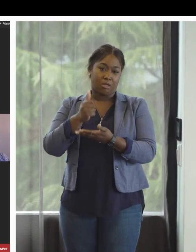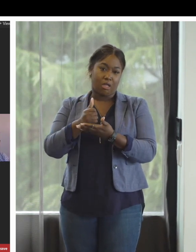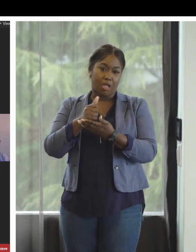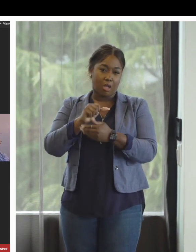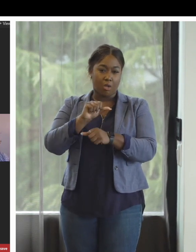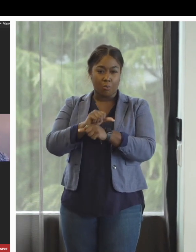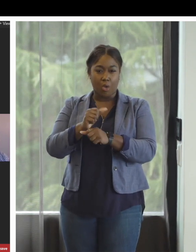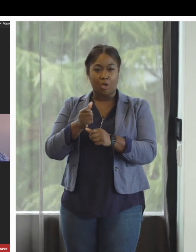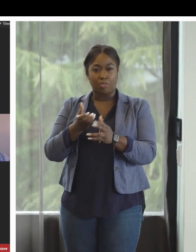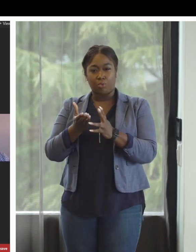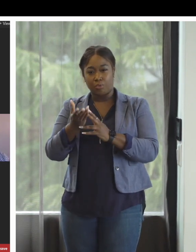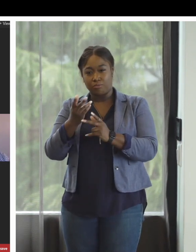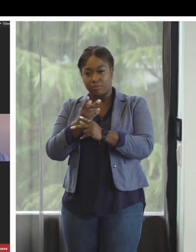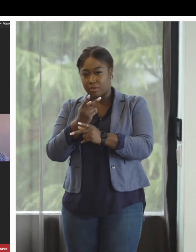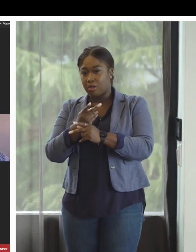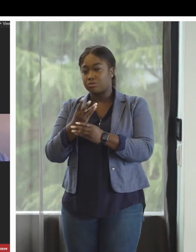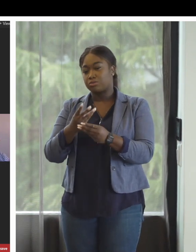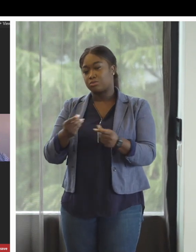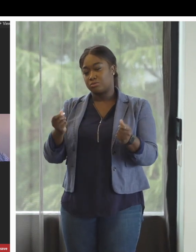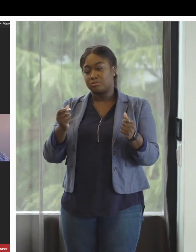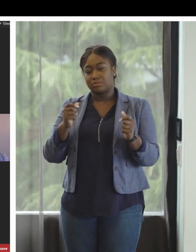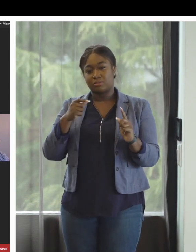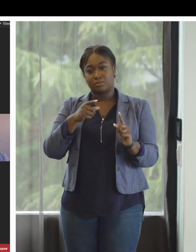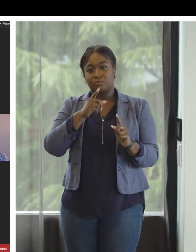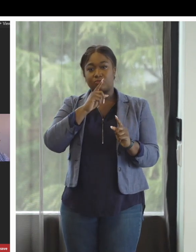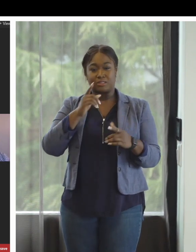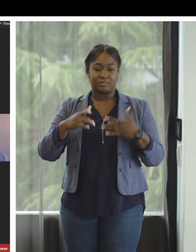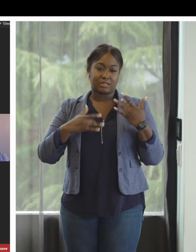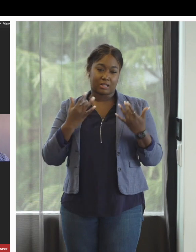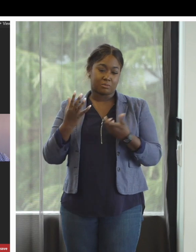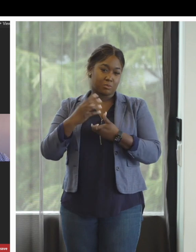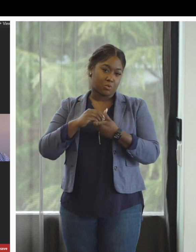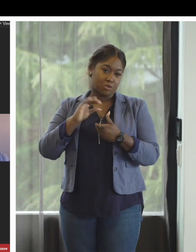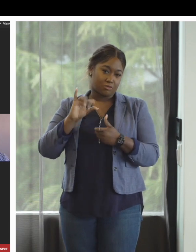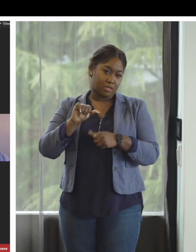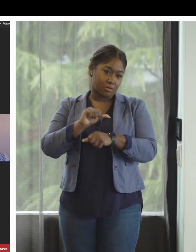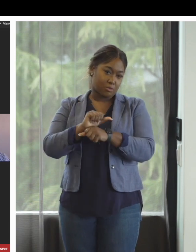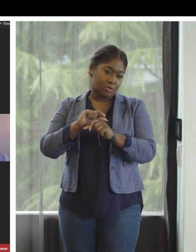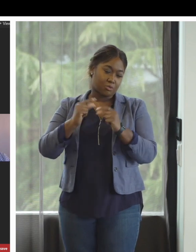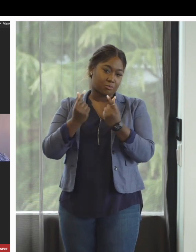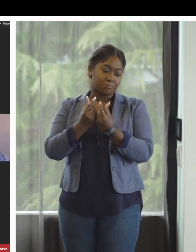exciting to be a part of that and to see the interest